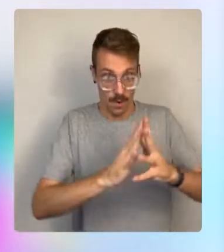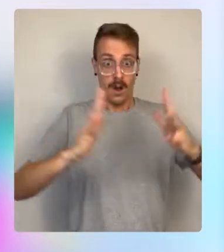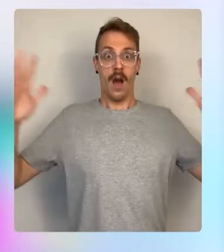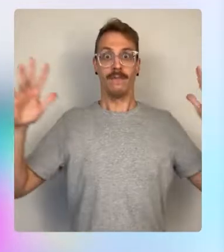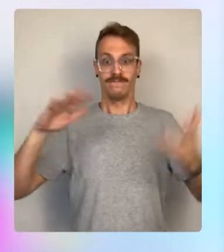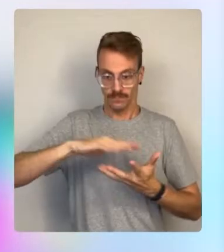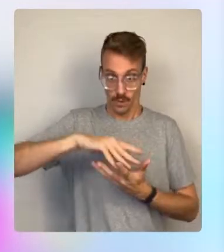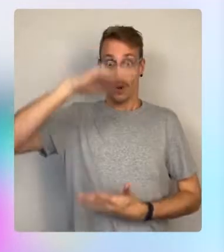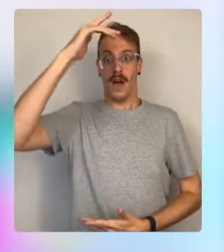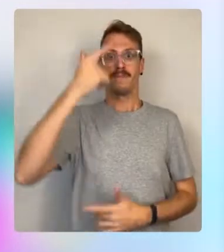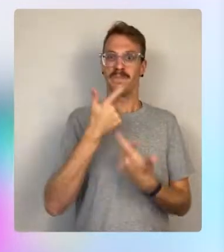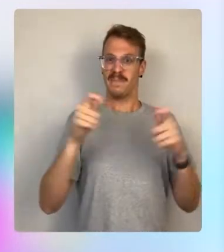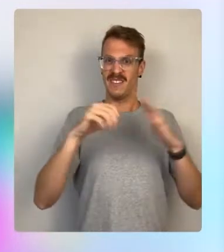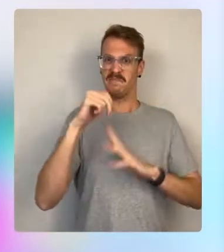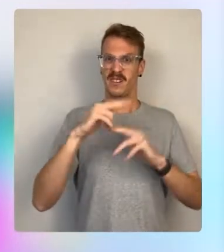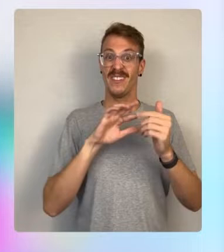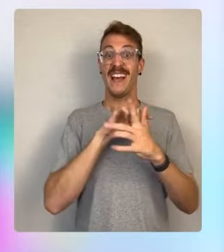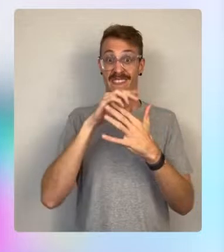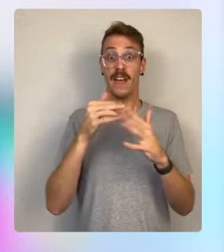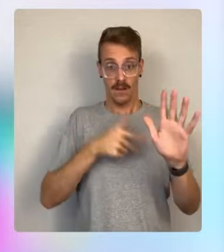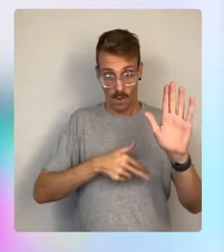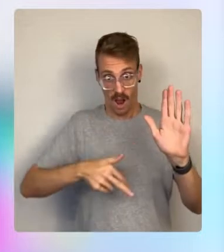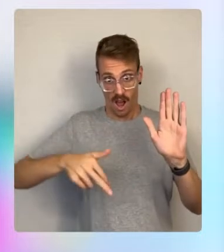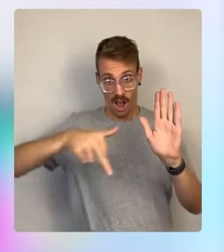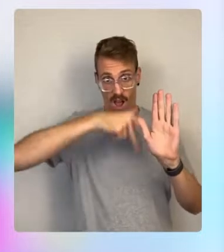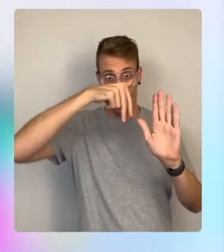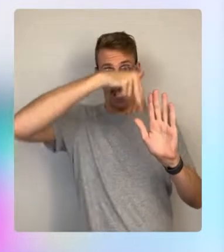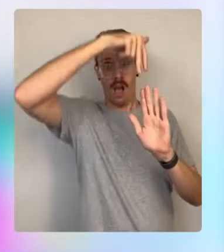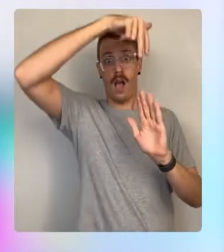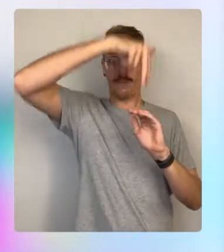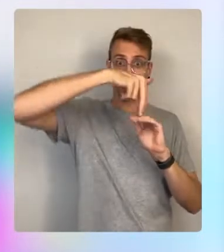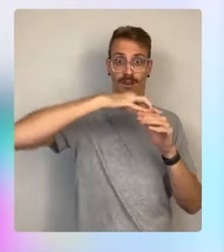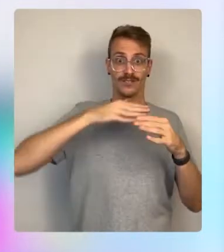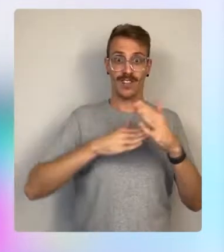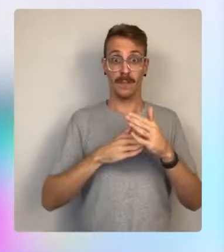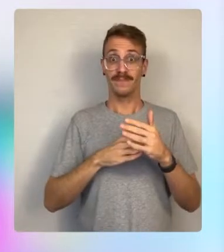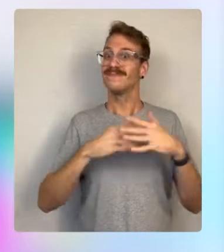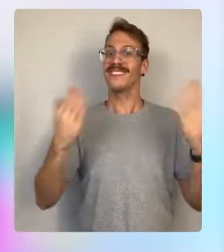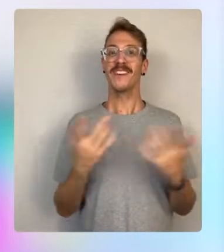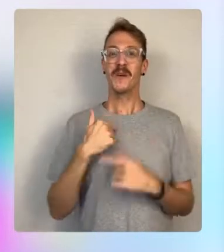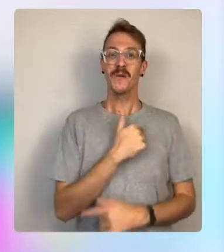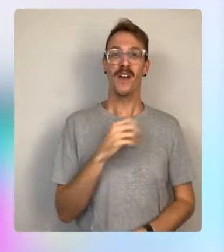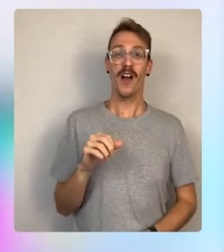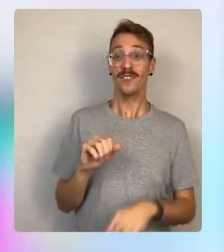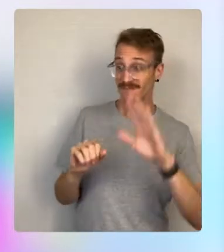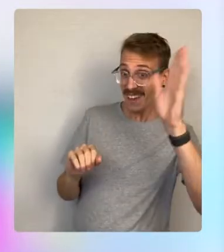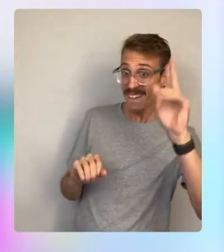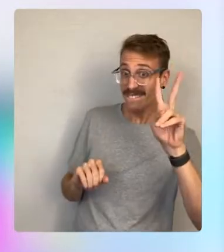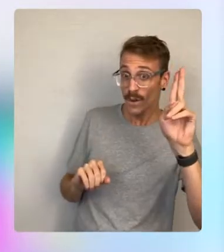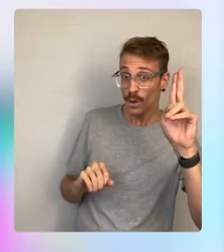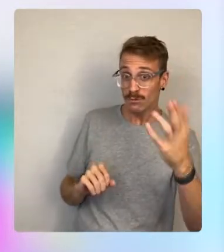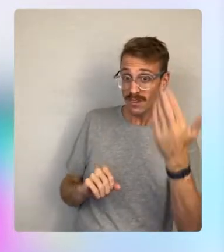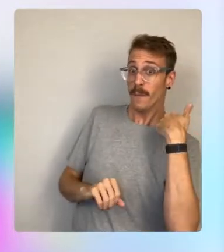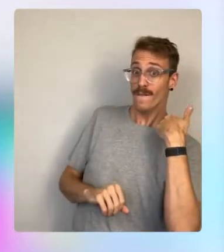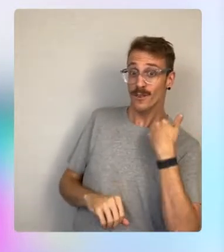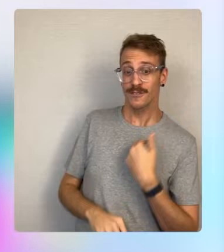and actually go stand on top of it. And here we are. Hey, Vu! can you get over here?